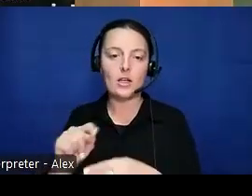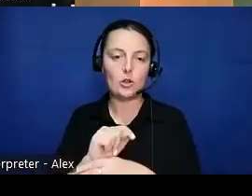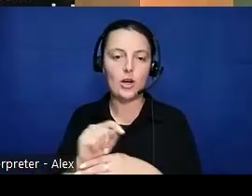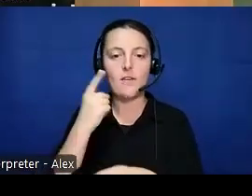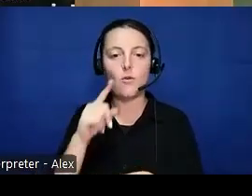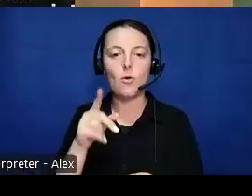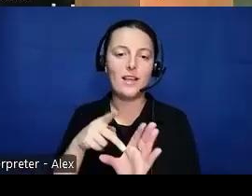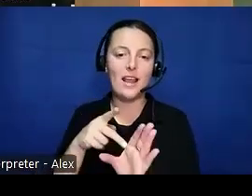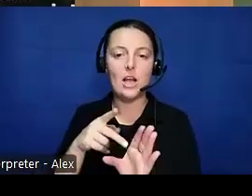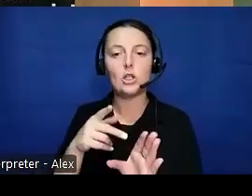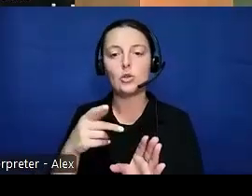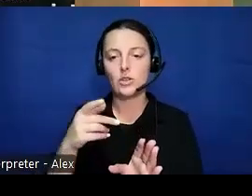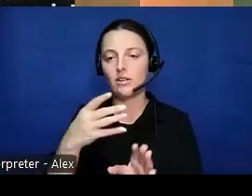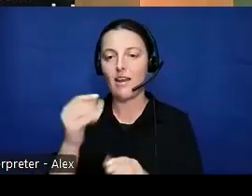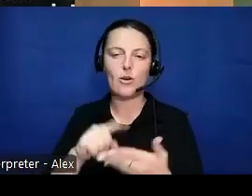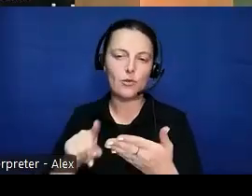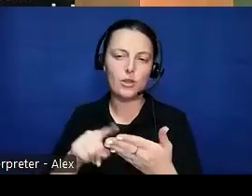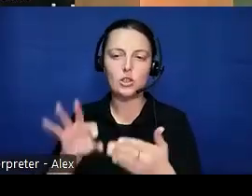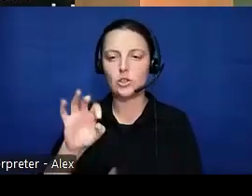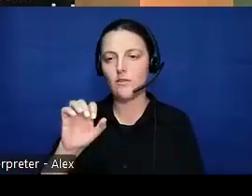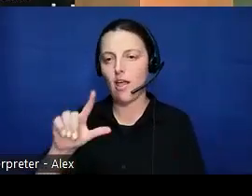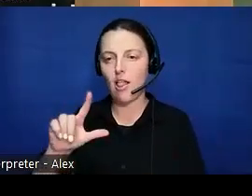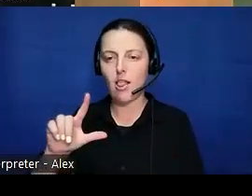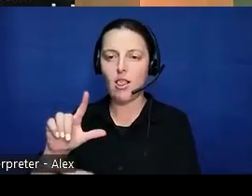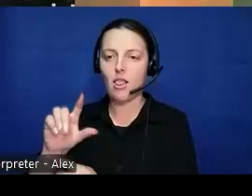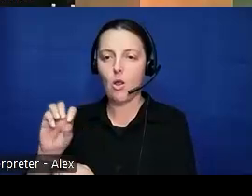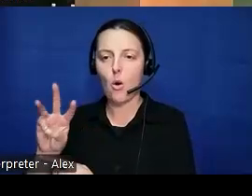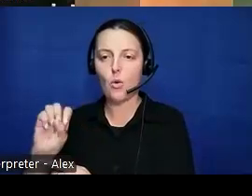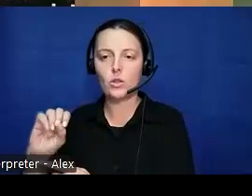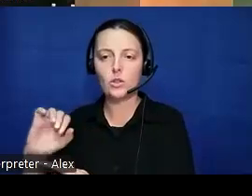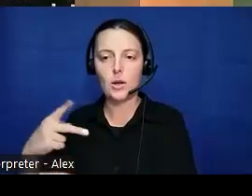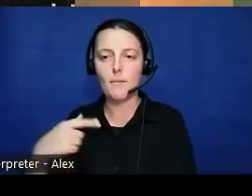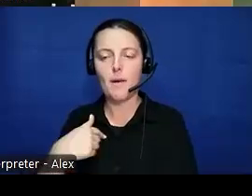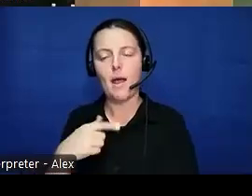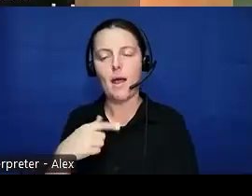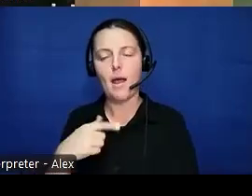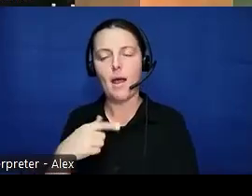just feel like the oncologists don't realize the extent to which they play this role and so I said